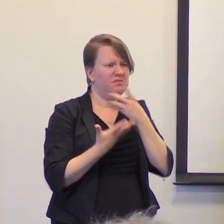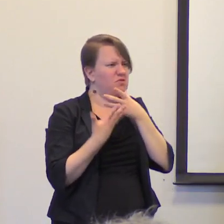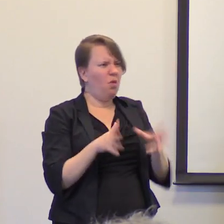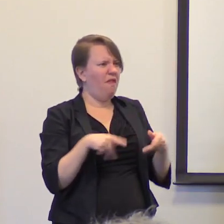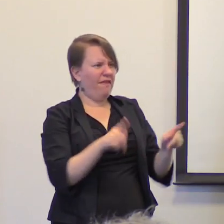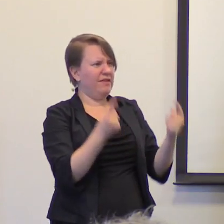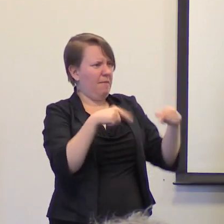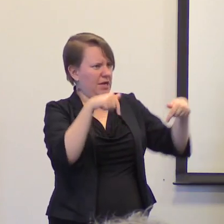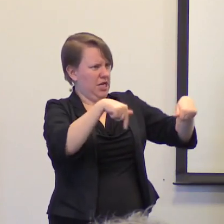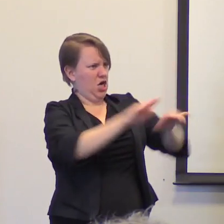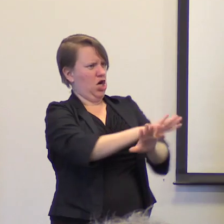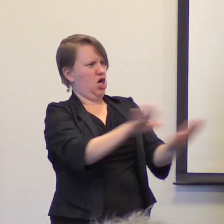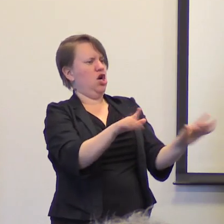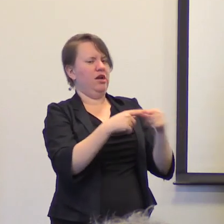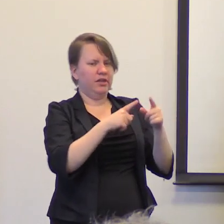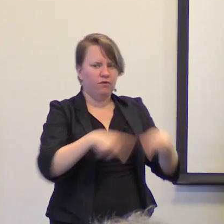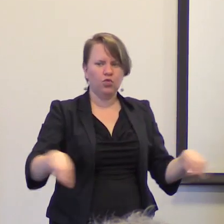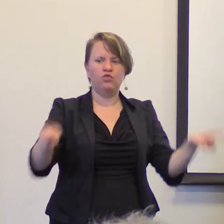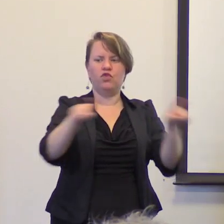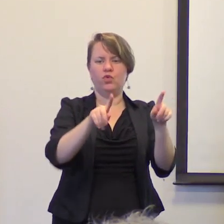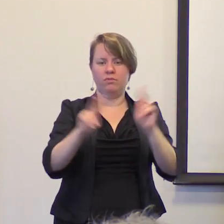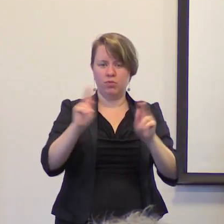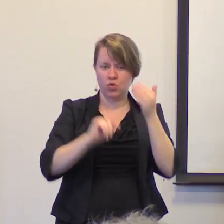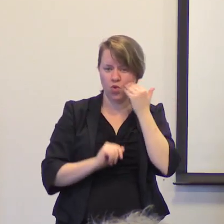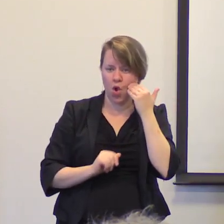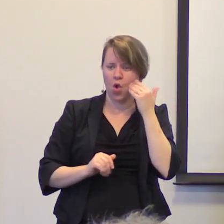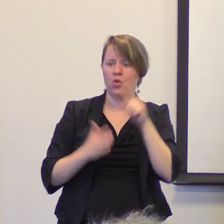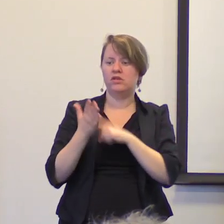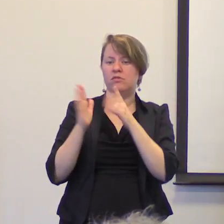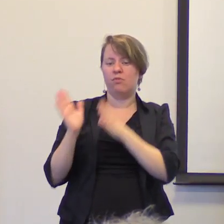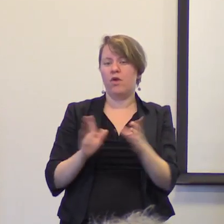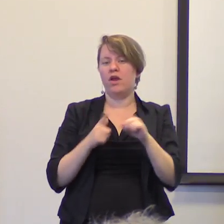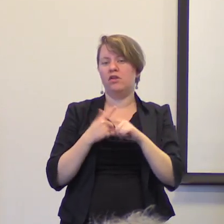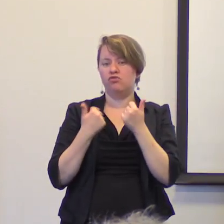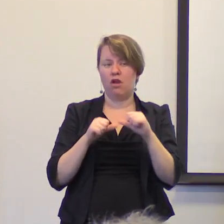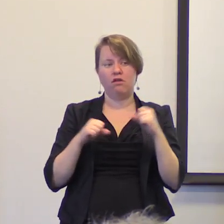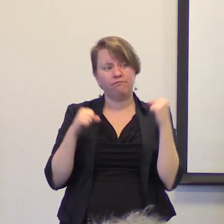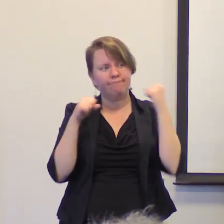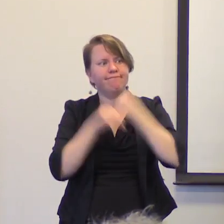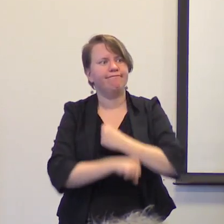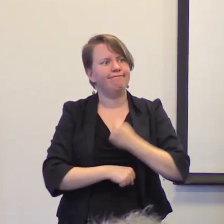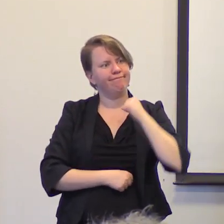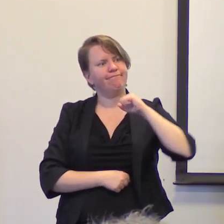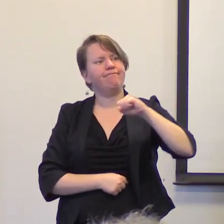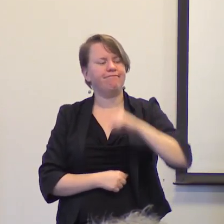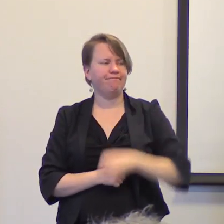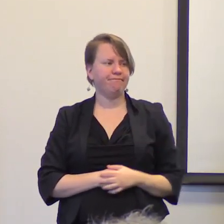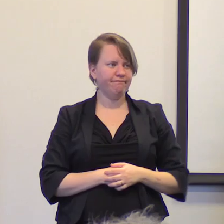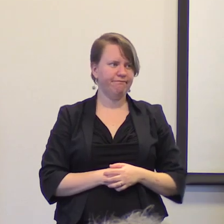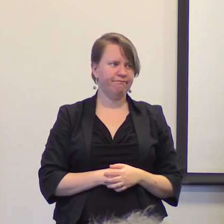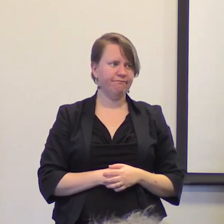and to give all of you and the people you know some way to try to fight back.